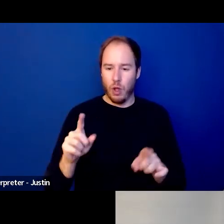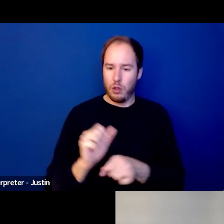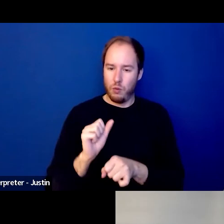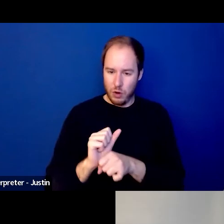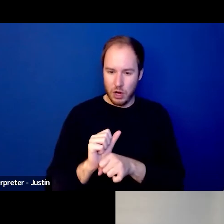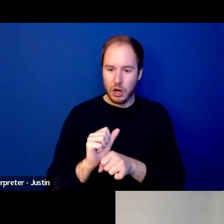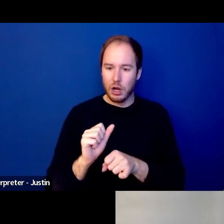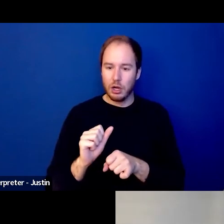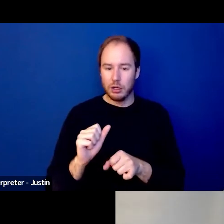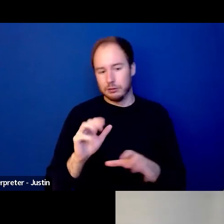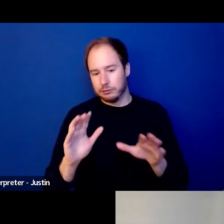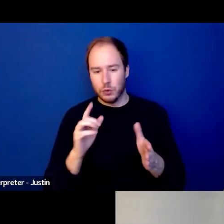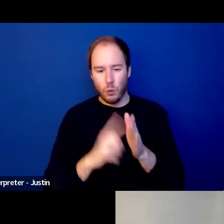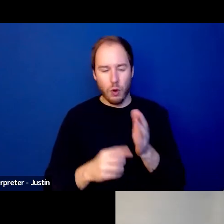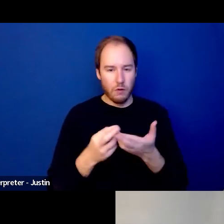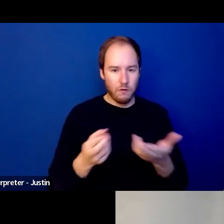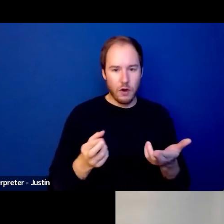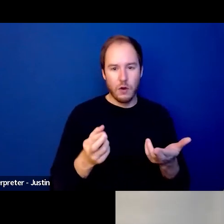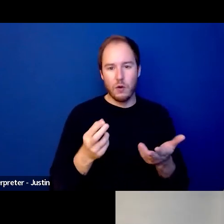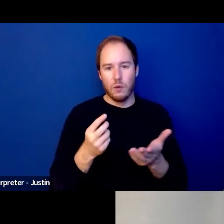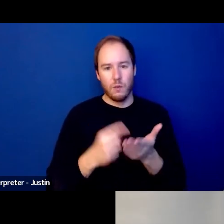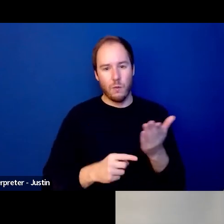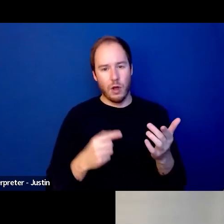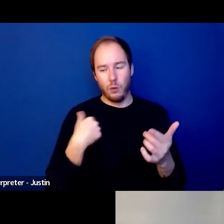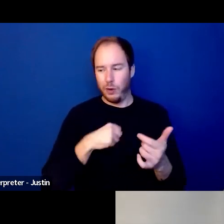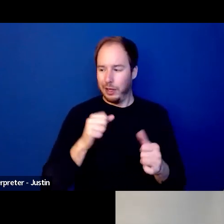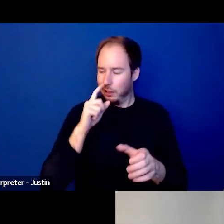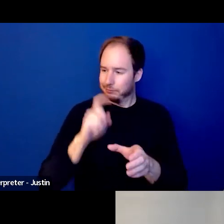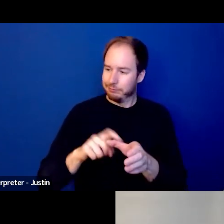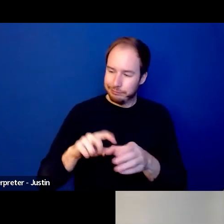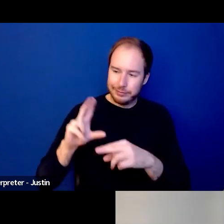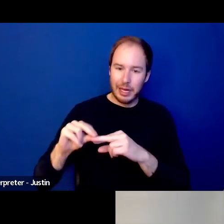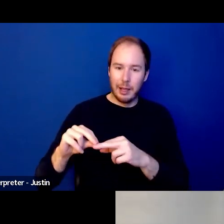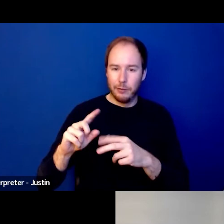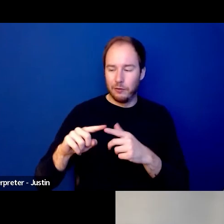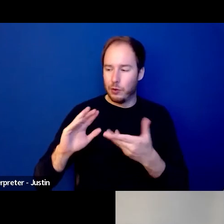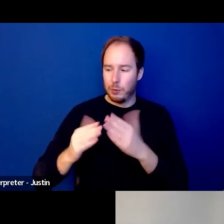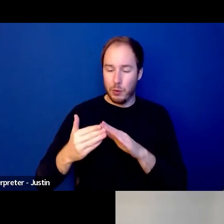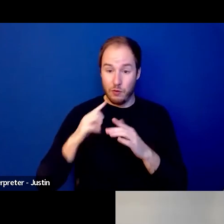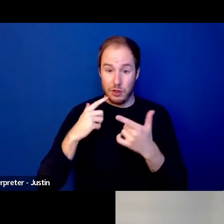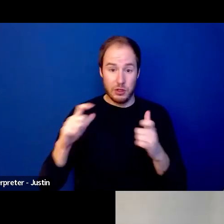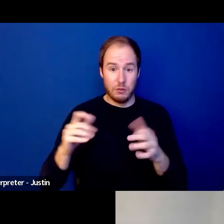of what other resources they might be able to tap into. So for our community, that's really huge, 'cause we don't have enough.